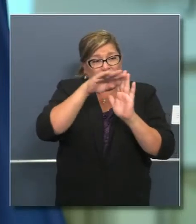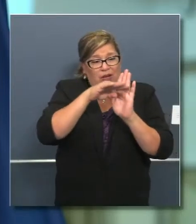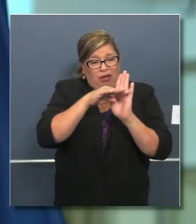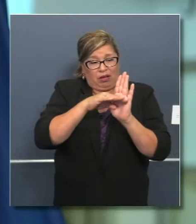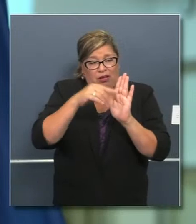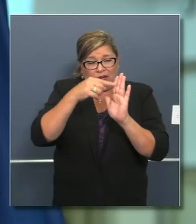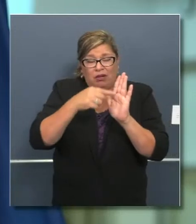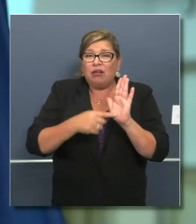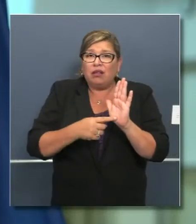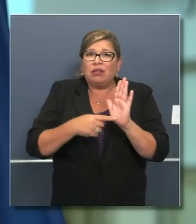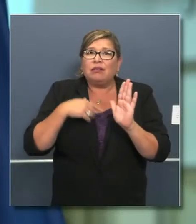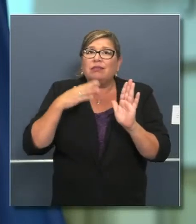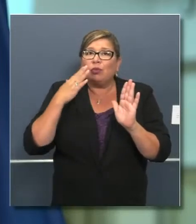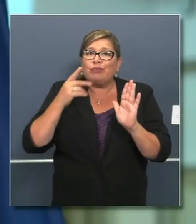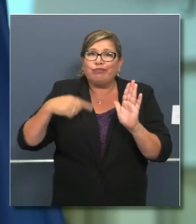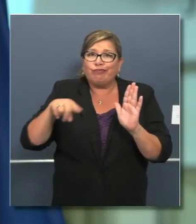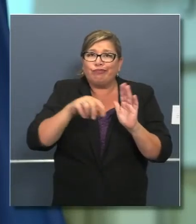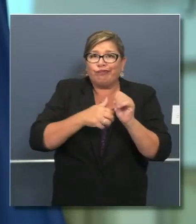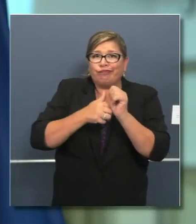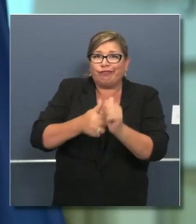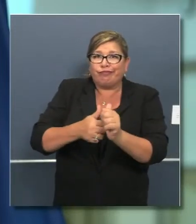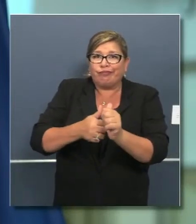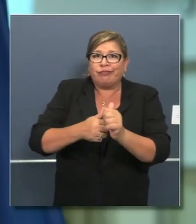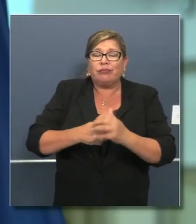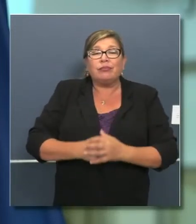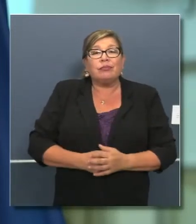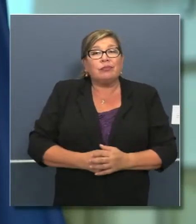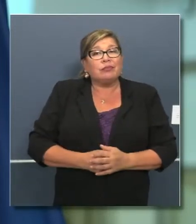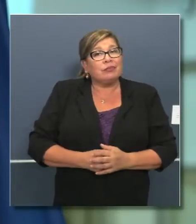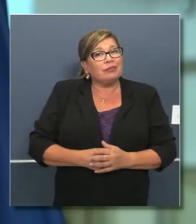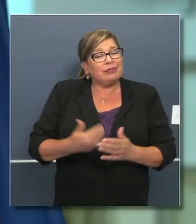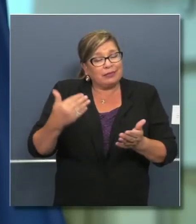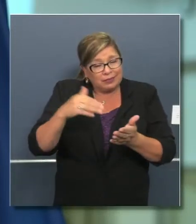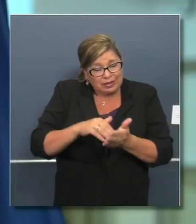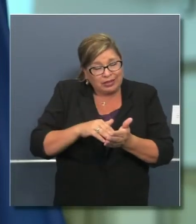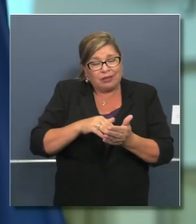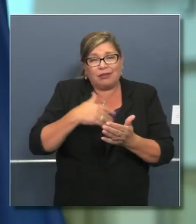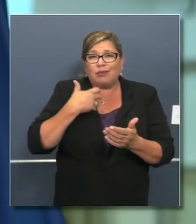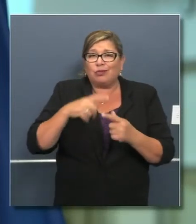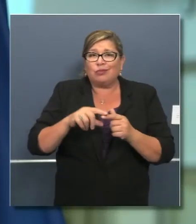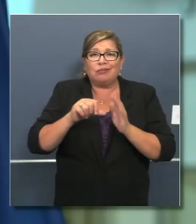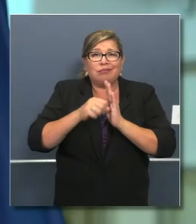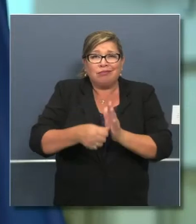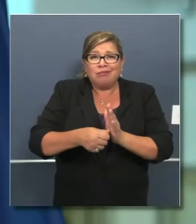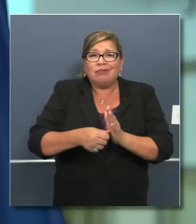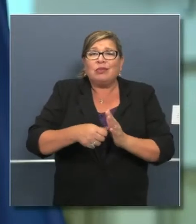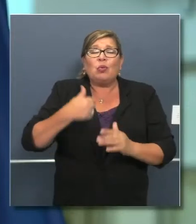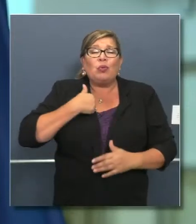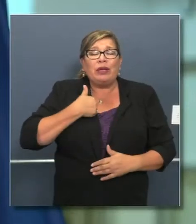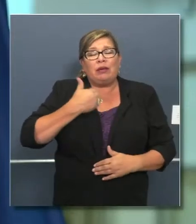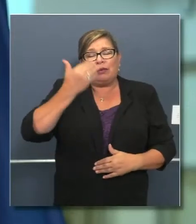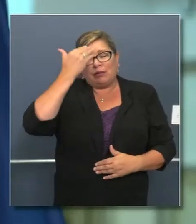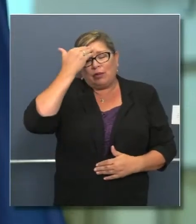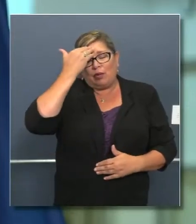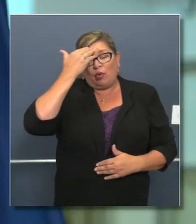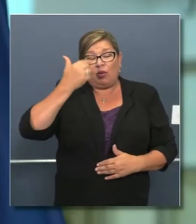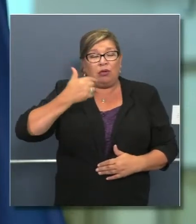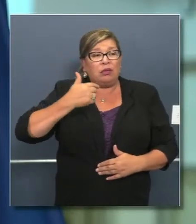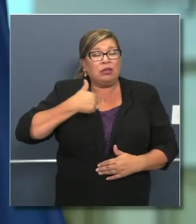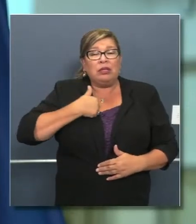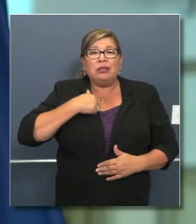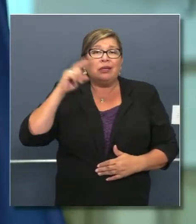humbly submit that localism is determinative that local government knows best a state as large as